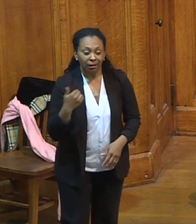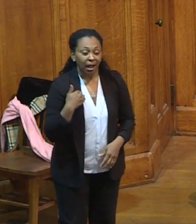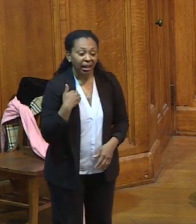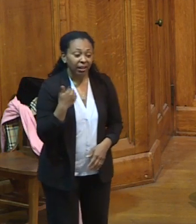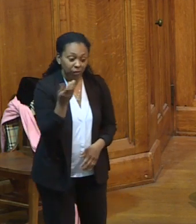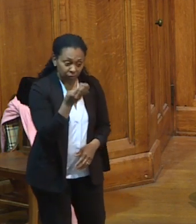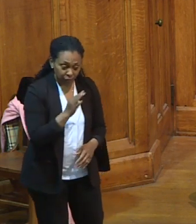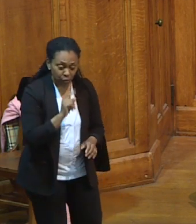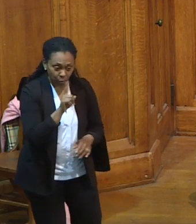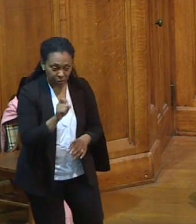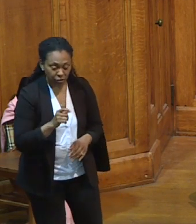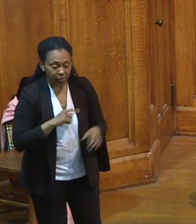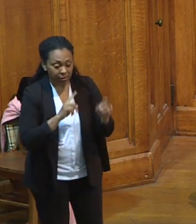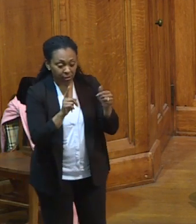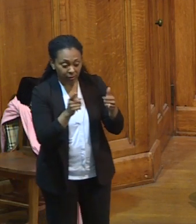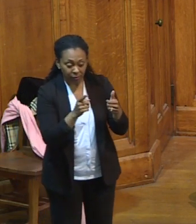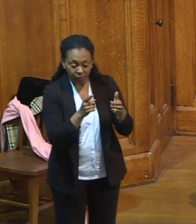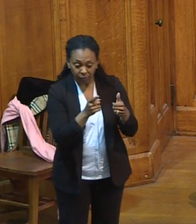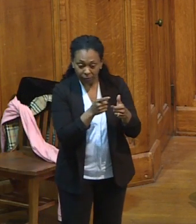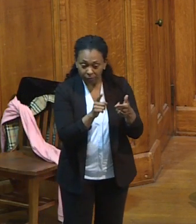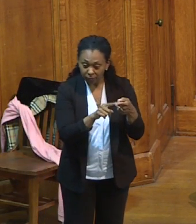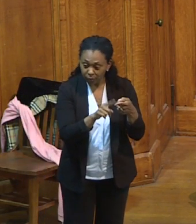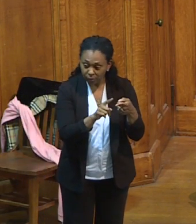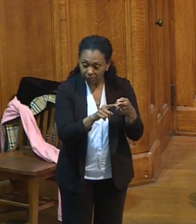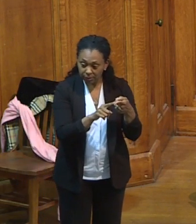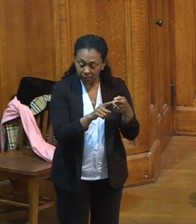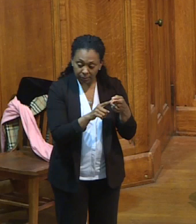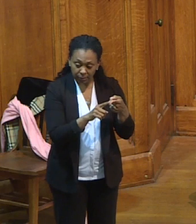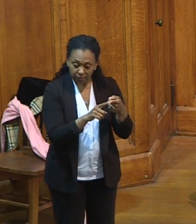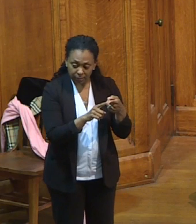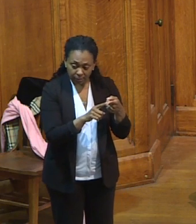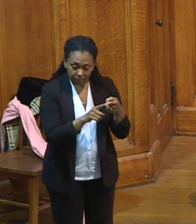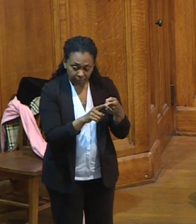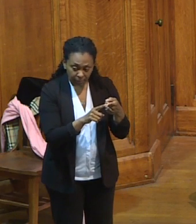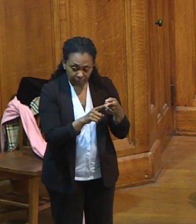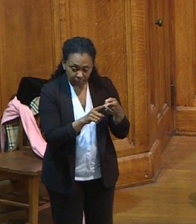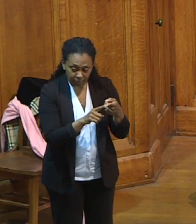My first one being as two highly successful Deaf women,